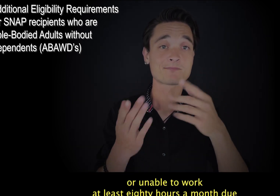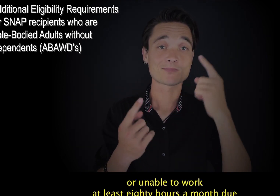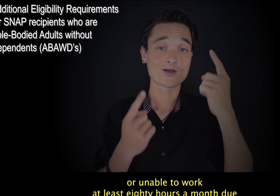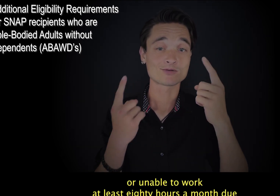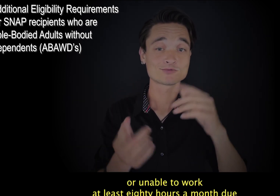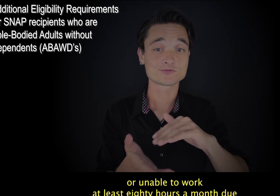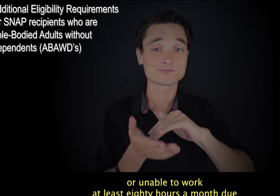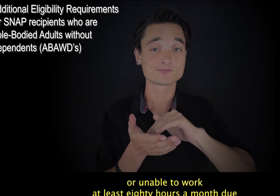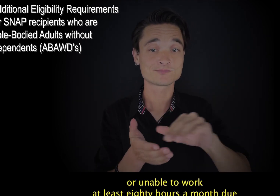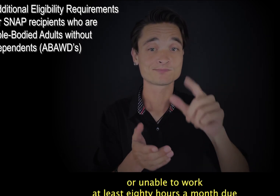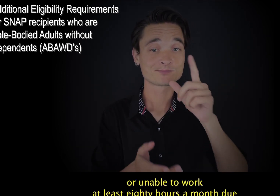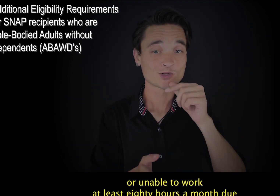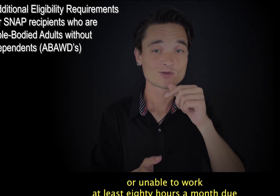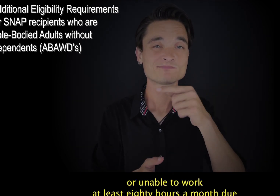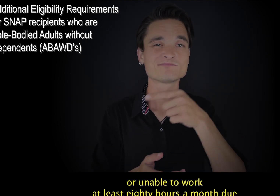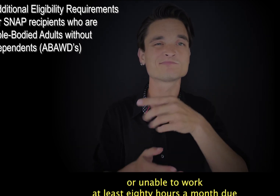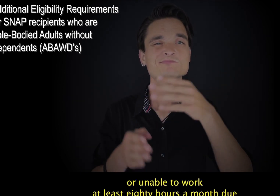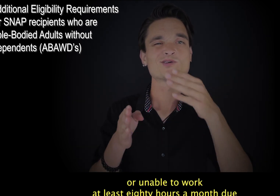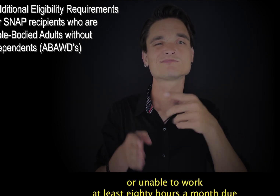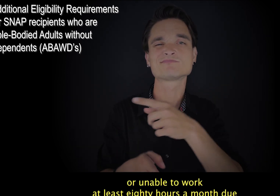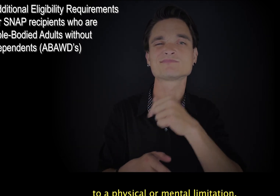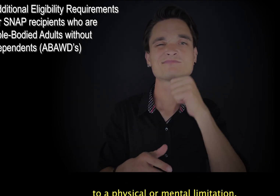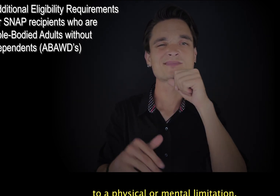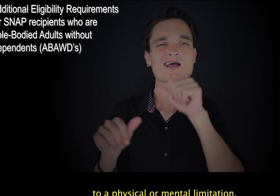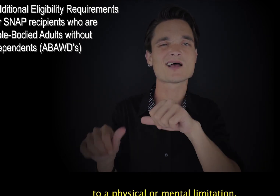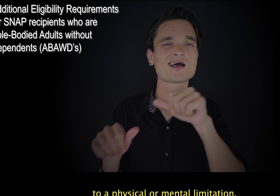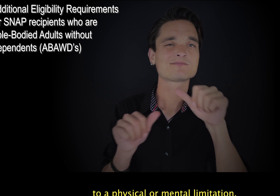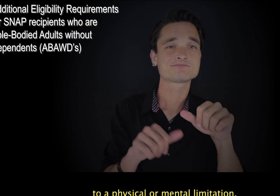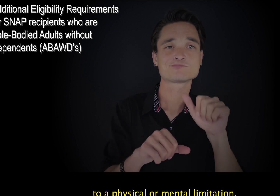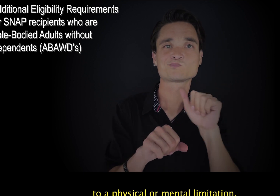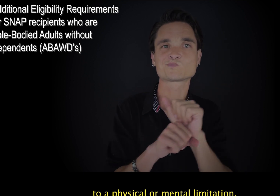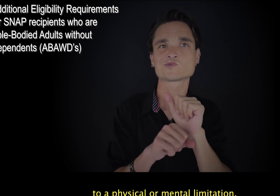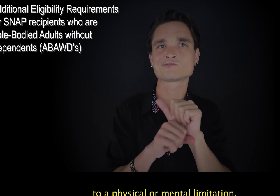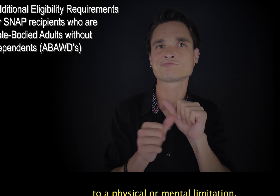or unable to work at least eighty hours a month due to a physical or mental limitation.